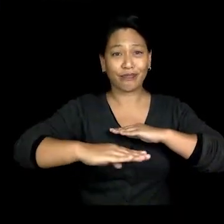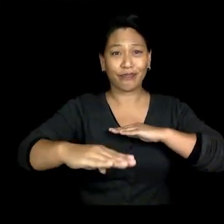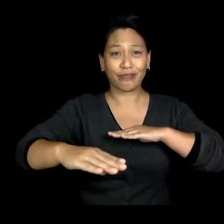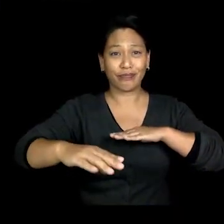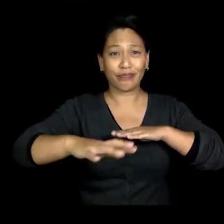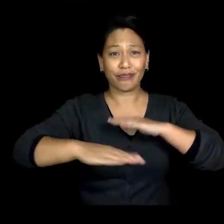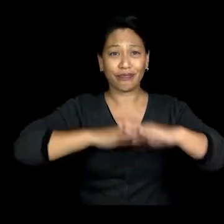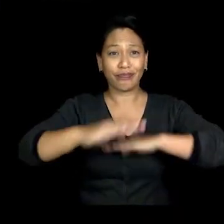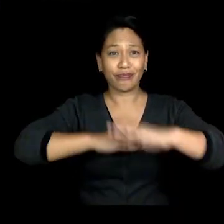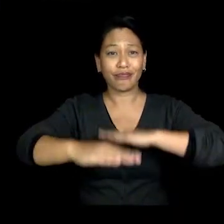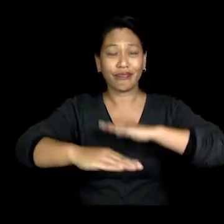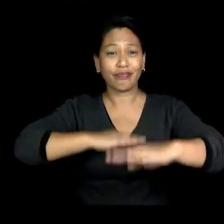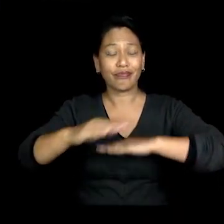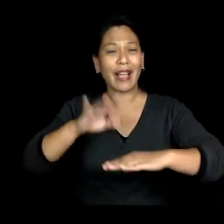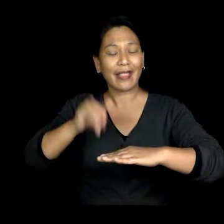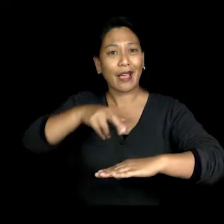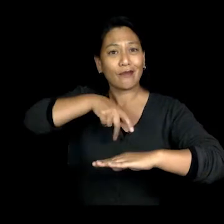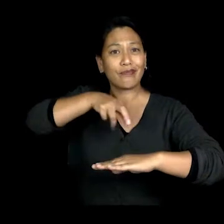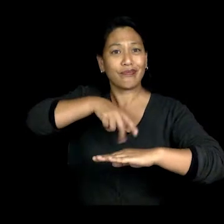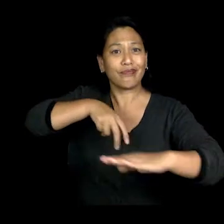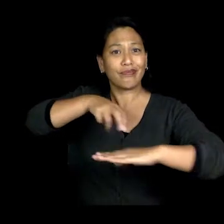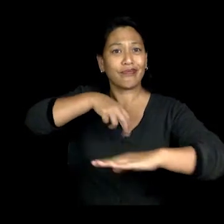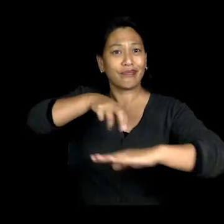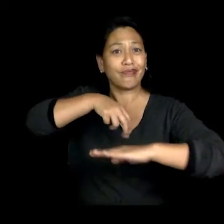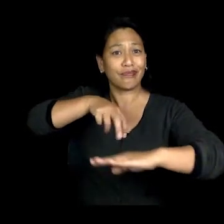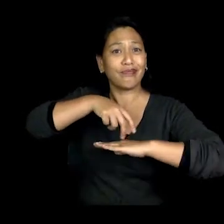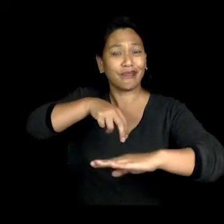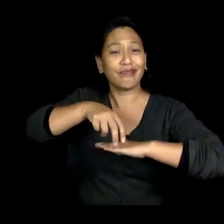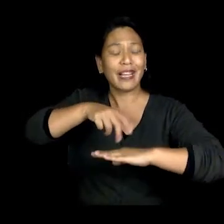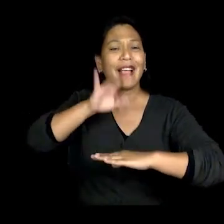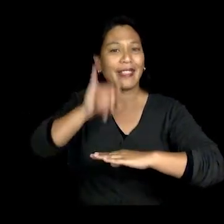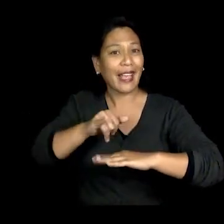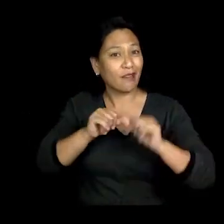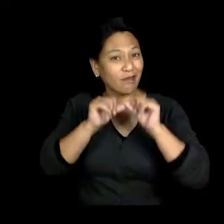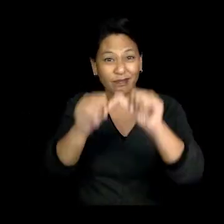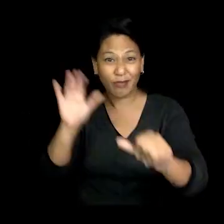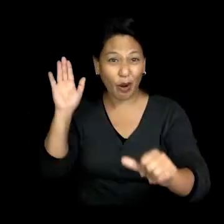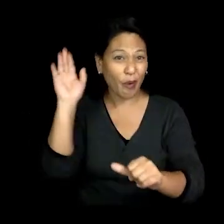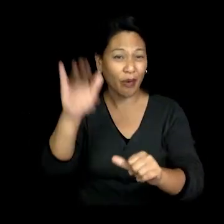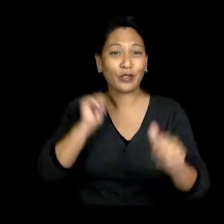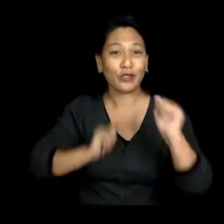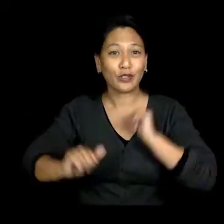treadmill that is always in motion. And the single actor in the show. It's a one-person show,